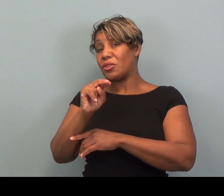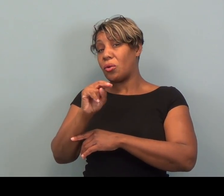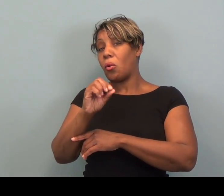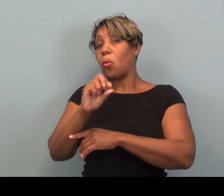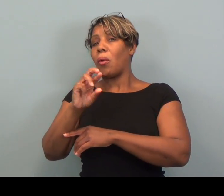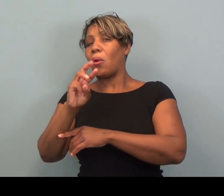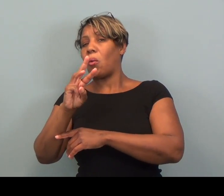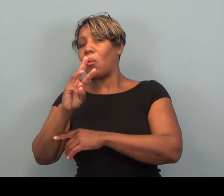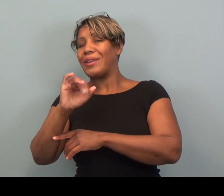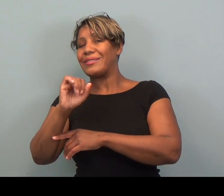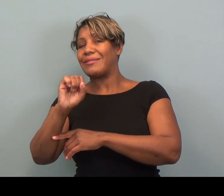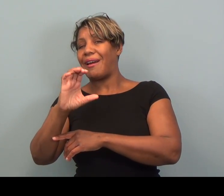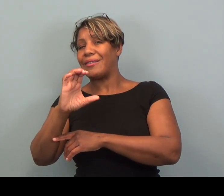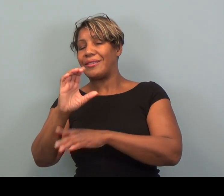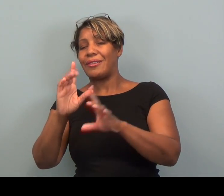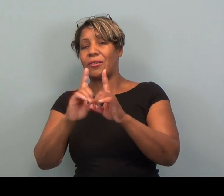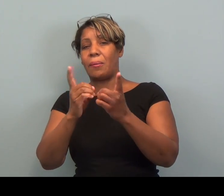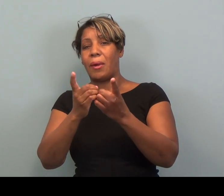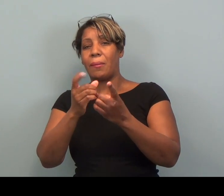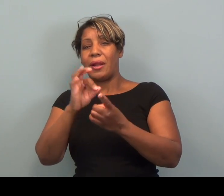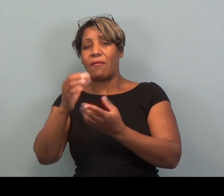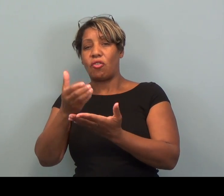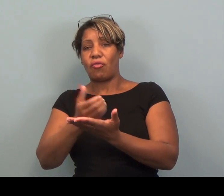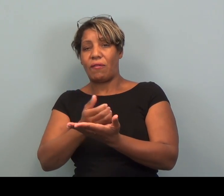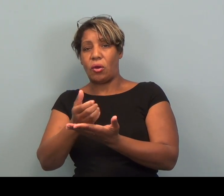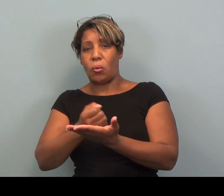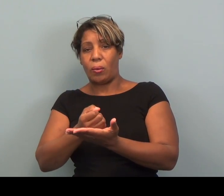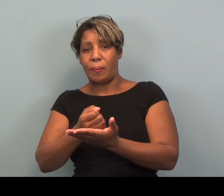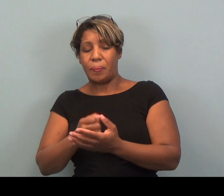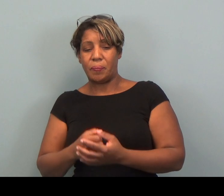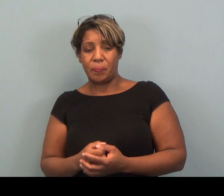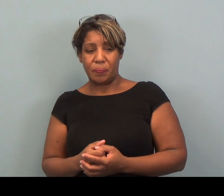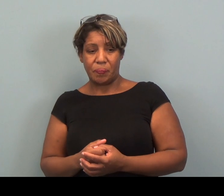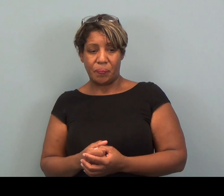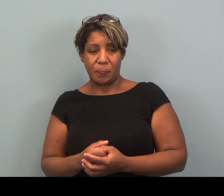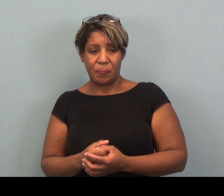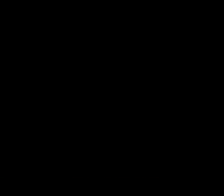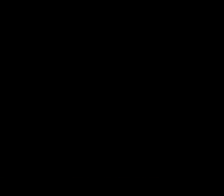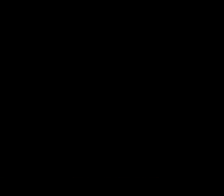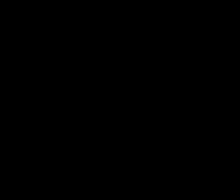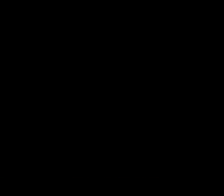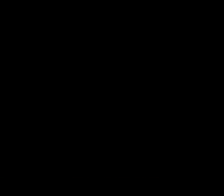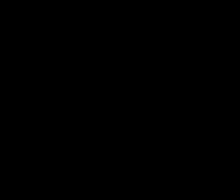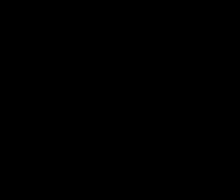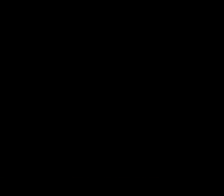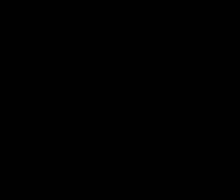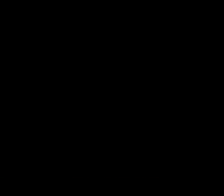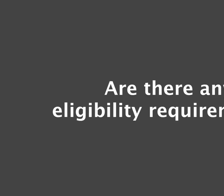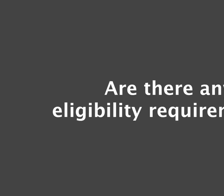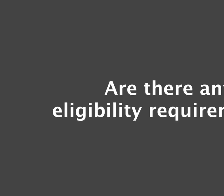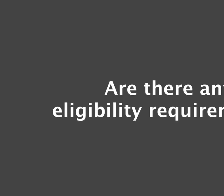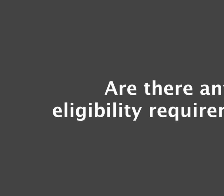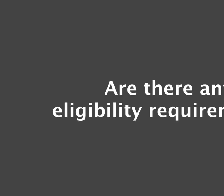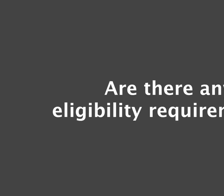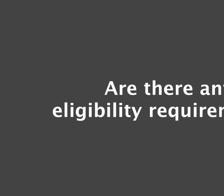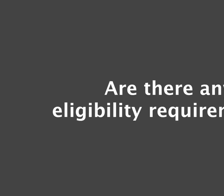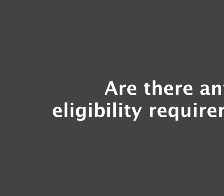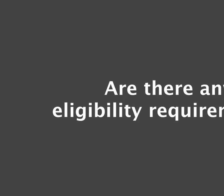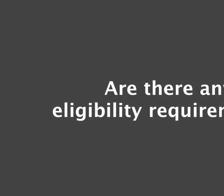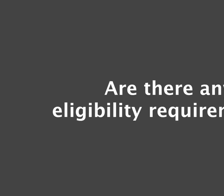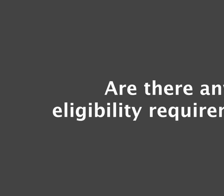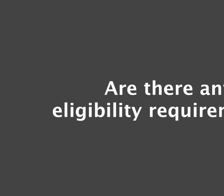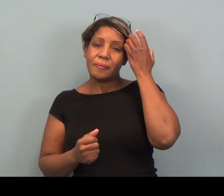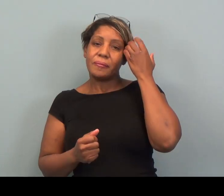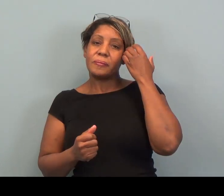or Minnesota or Wisconsin Departments of Revenue.